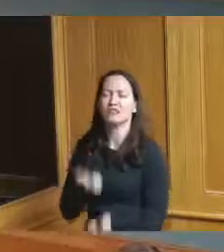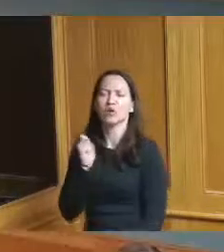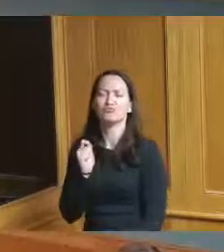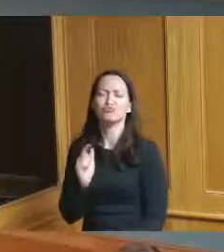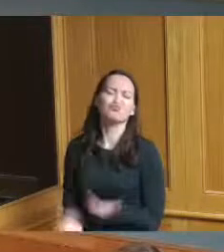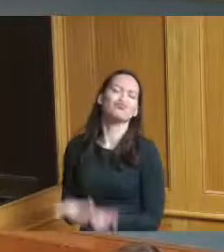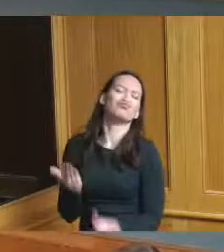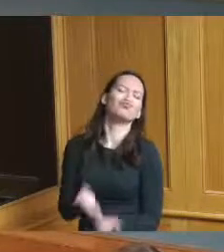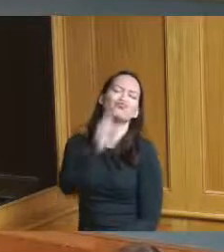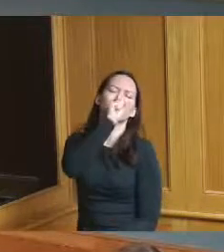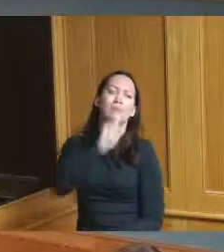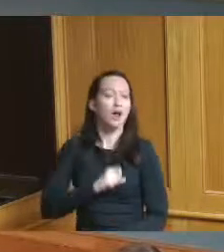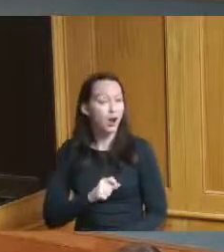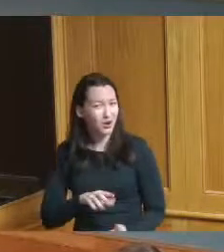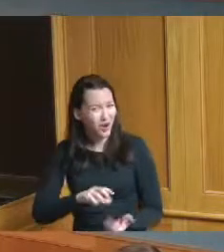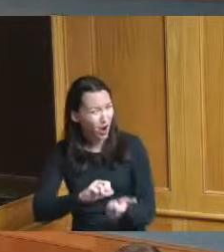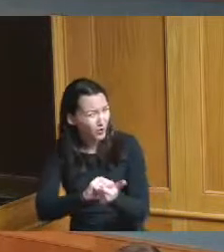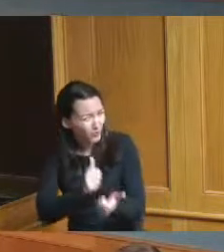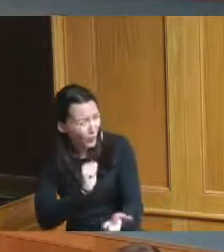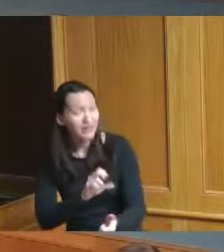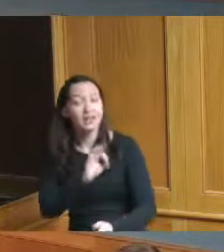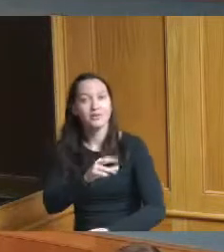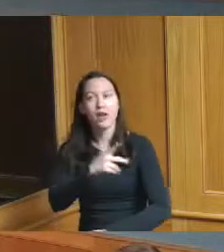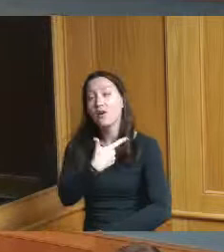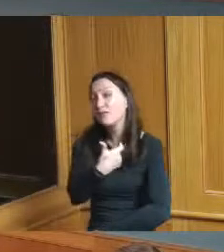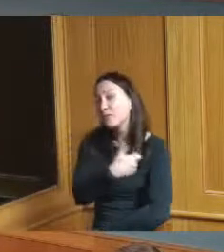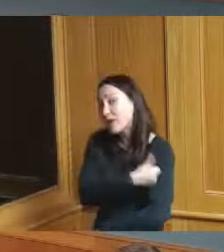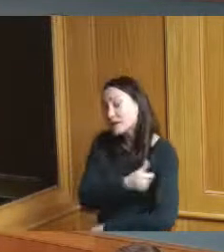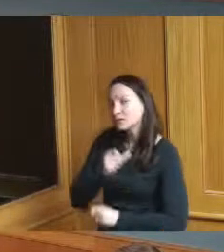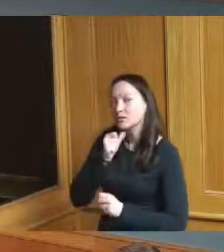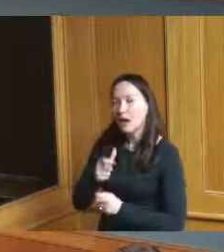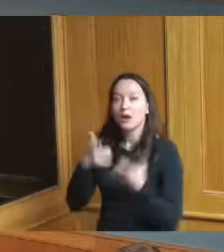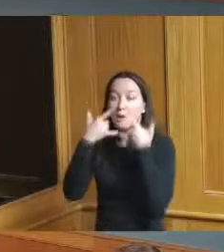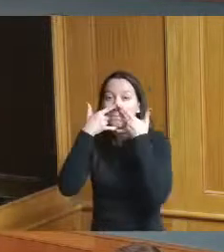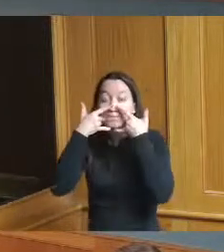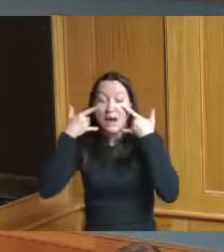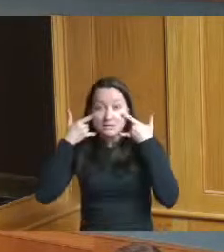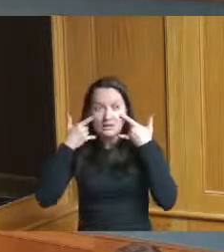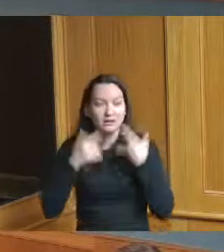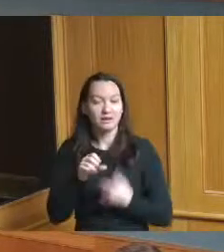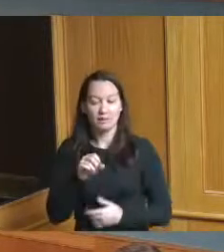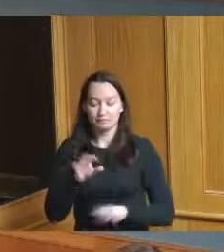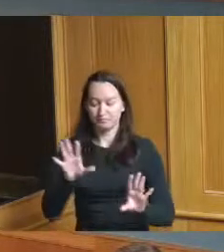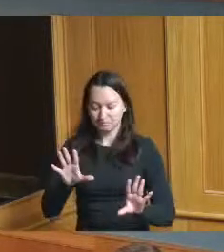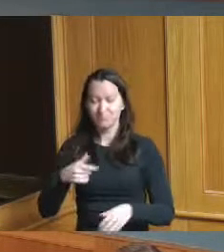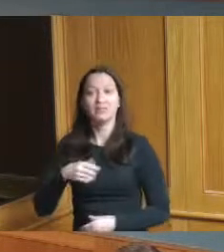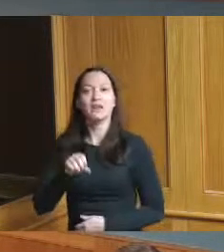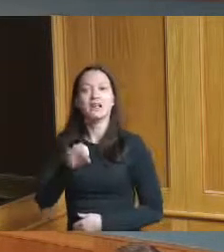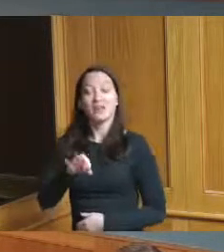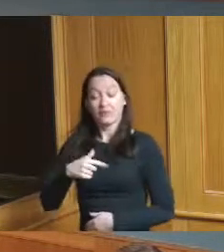oh so avoid ev if you're not vaccinated if you wear the mask then if I if I if I am safe if I